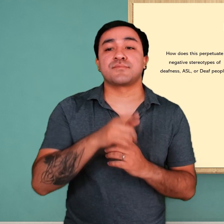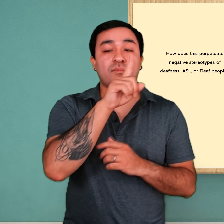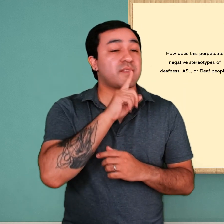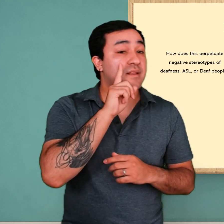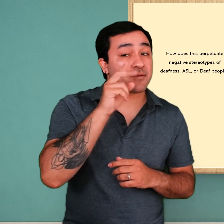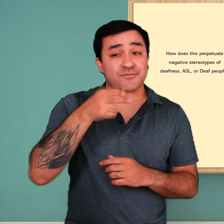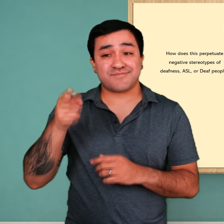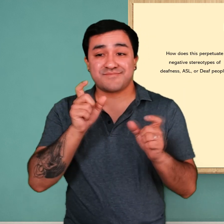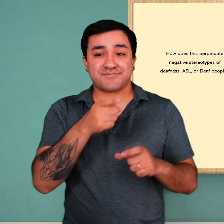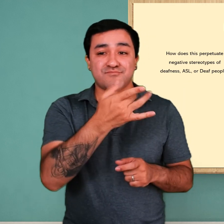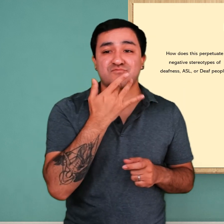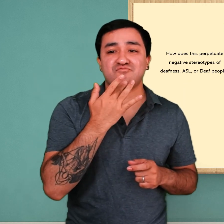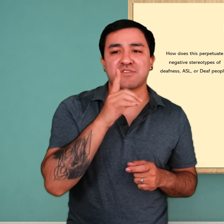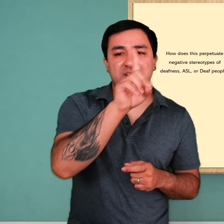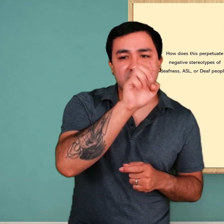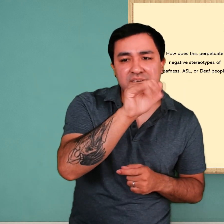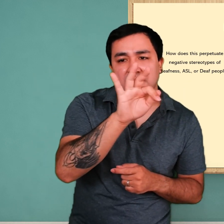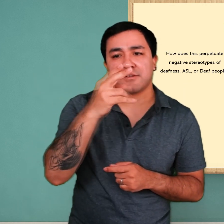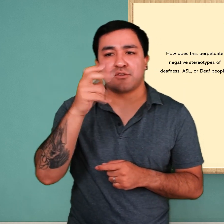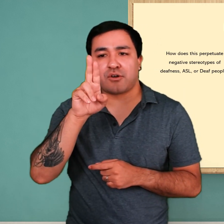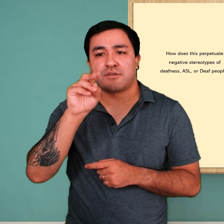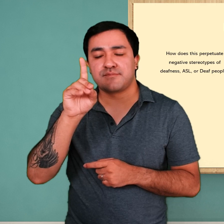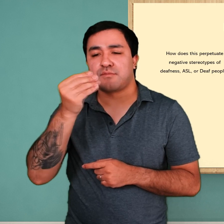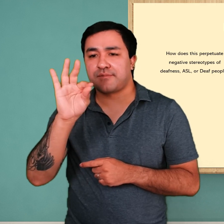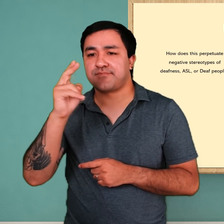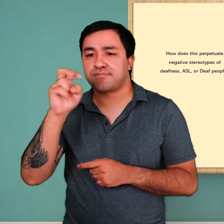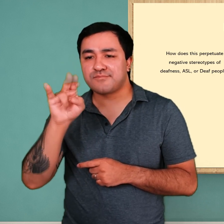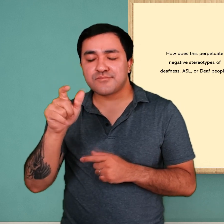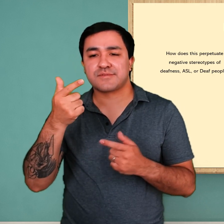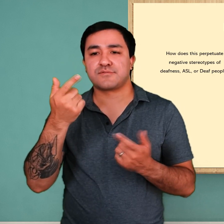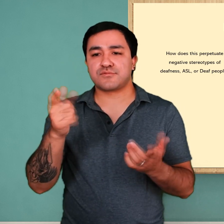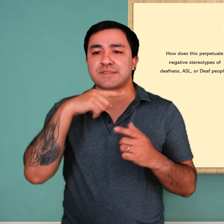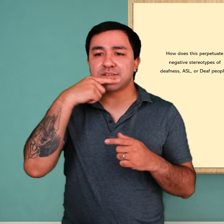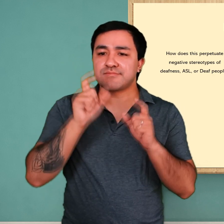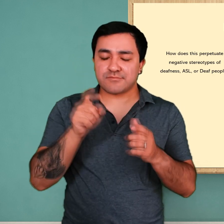and Hard-of-Hearing. Therefore, hearing people should be using the word Deaf.